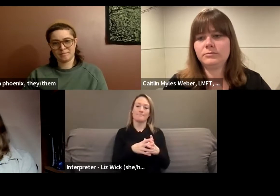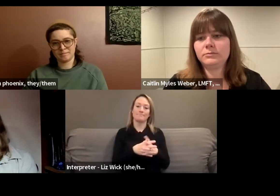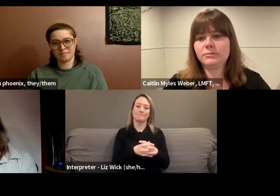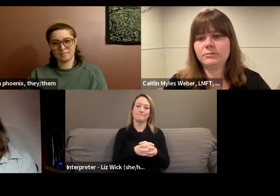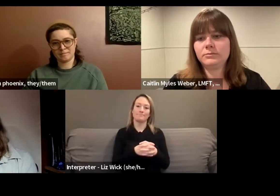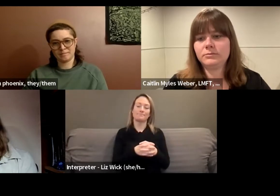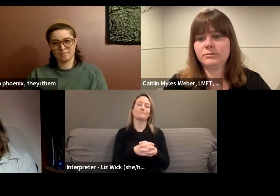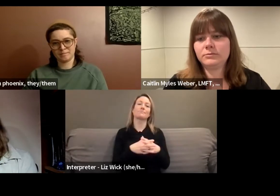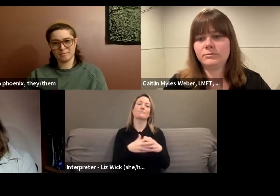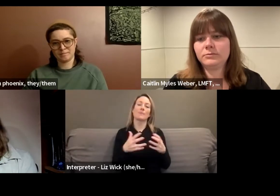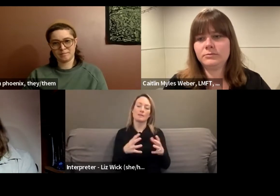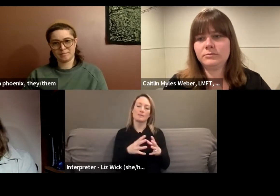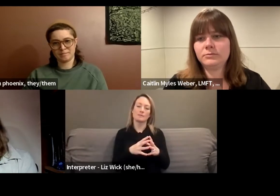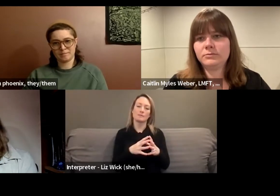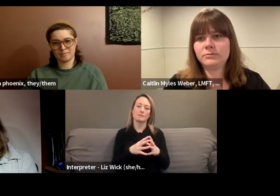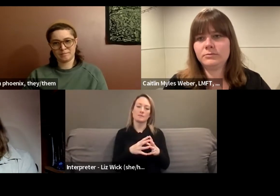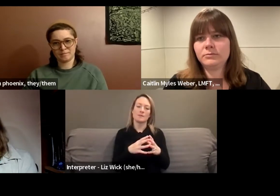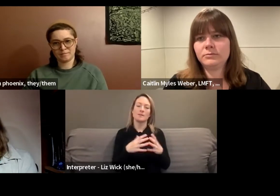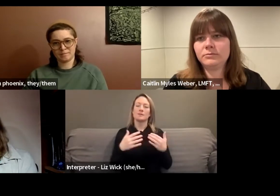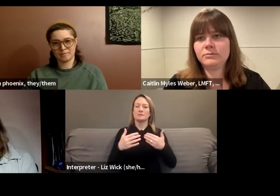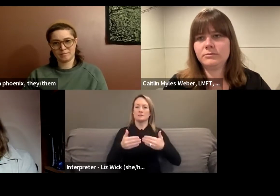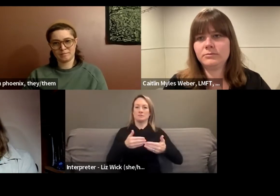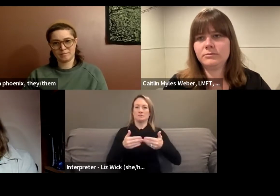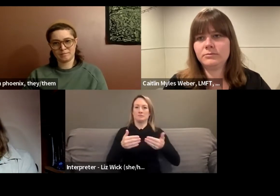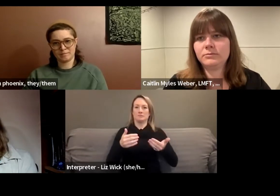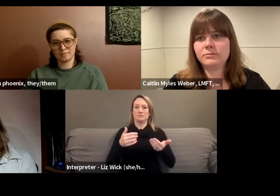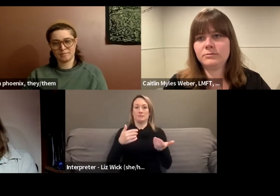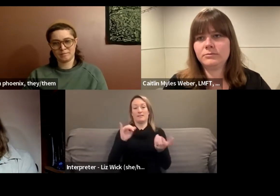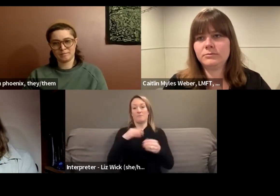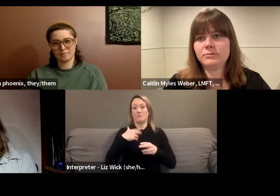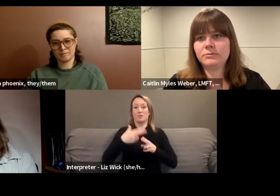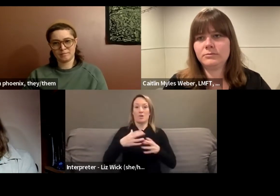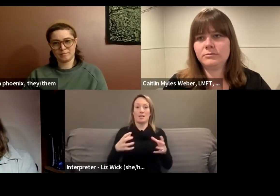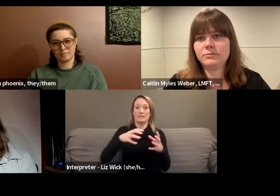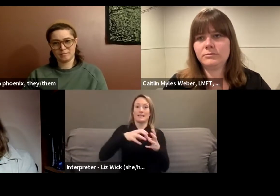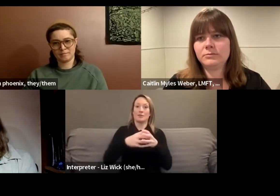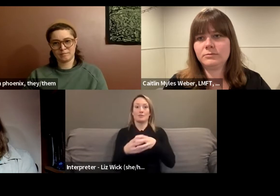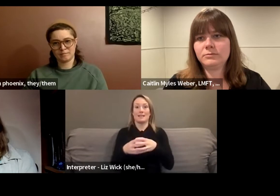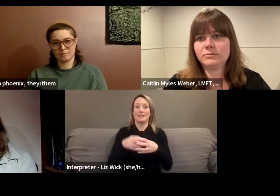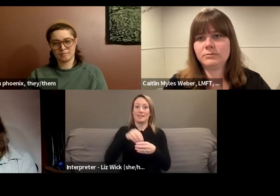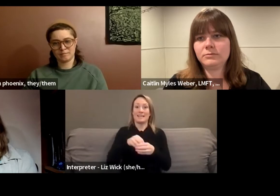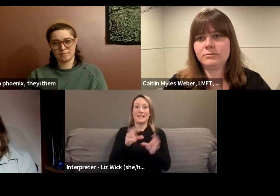And so whether we call it intersectionality in session or not, I think the awareness